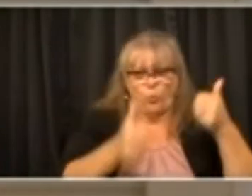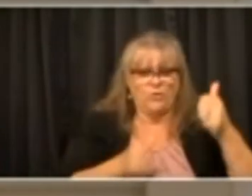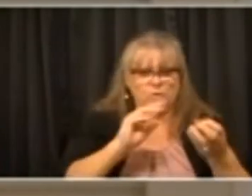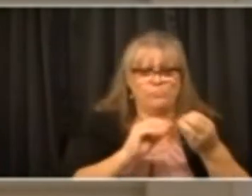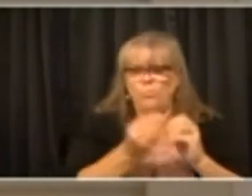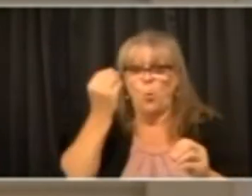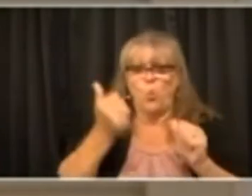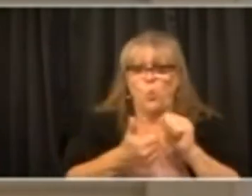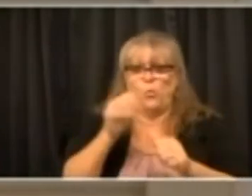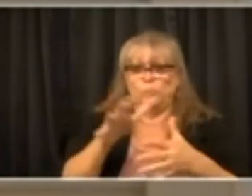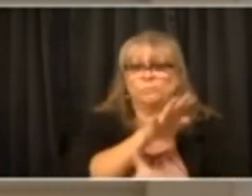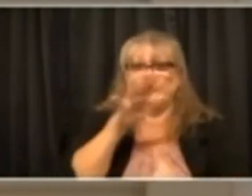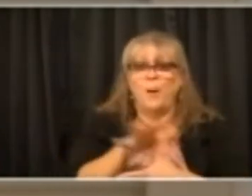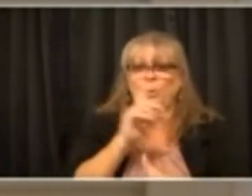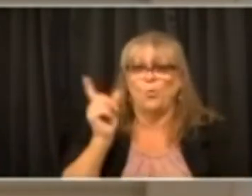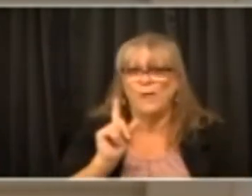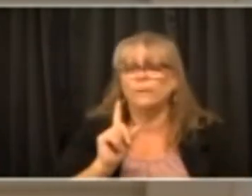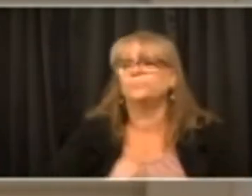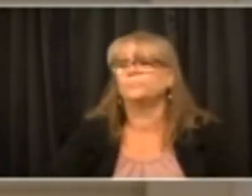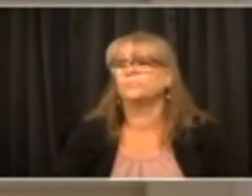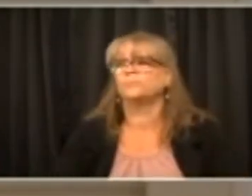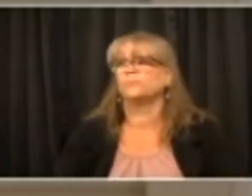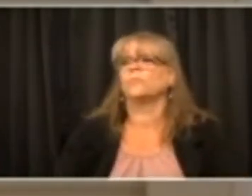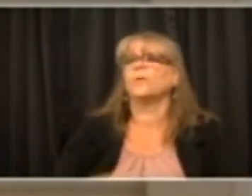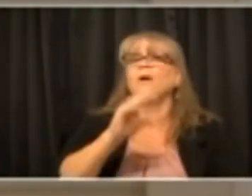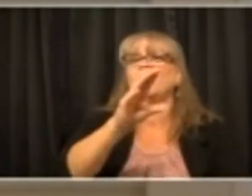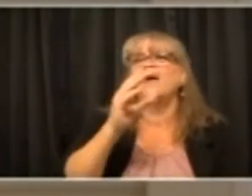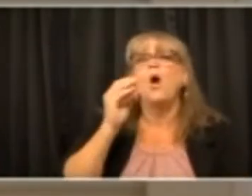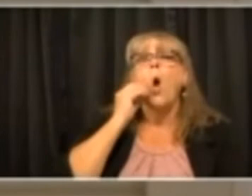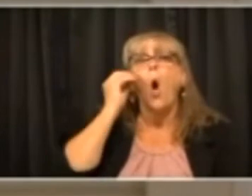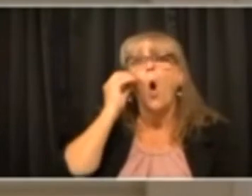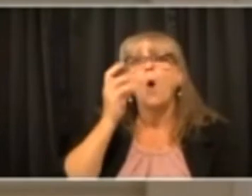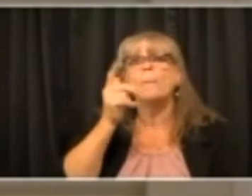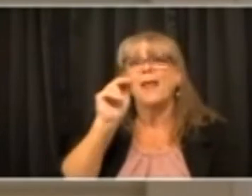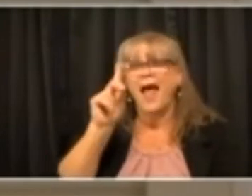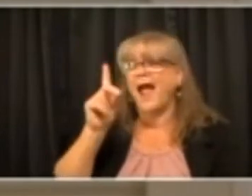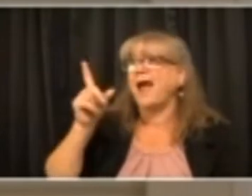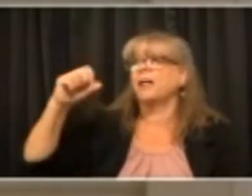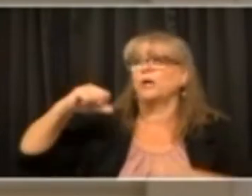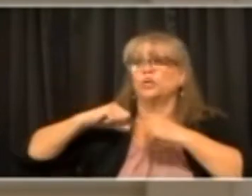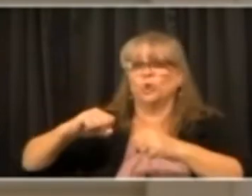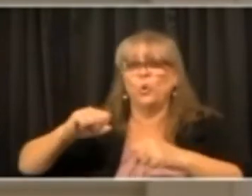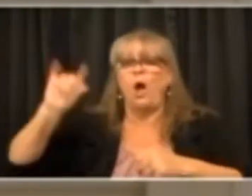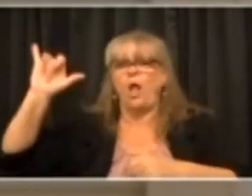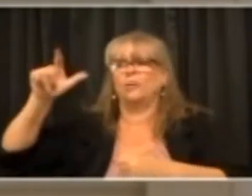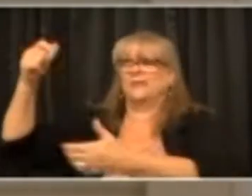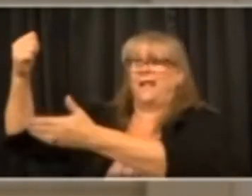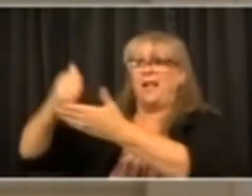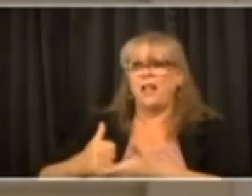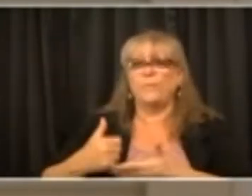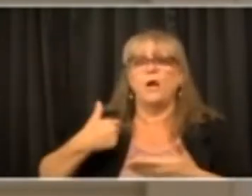management another division within public safety also supports wildland fires by supporting county emergency operation